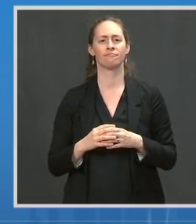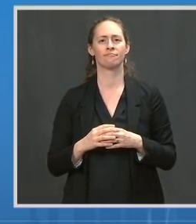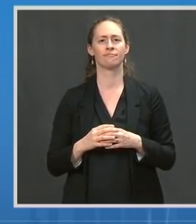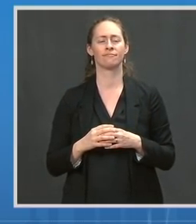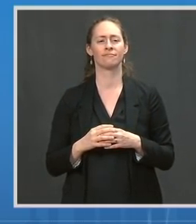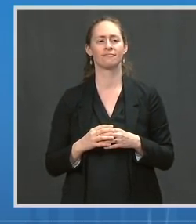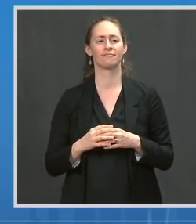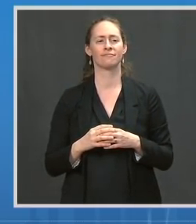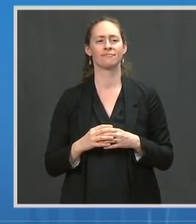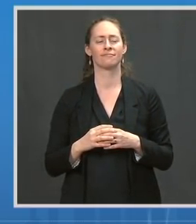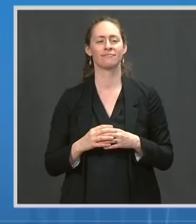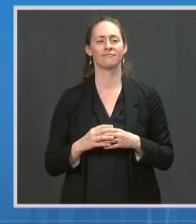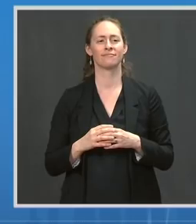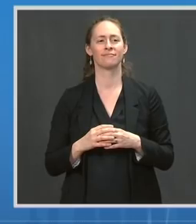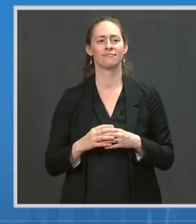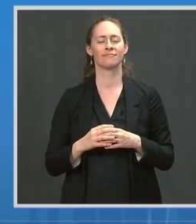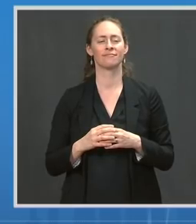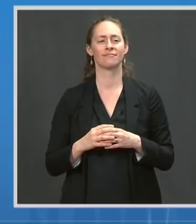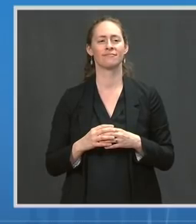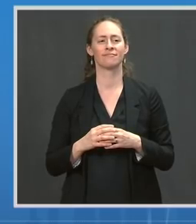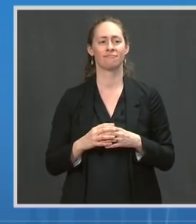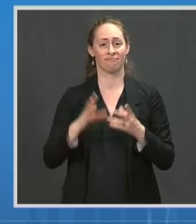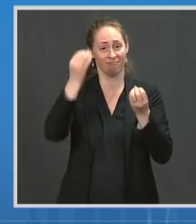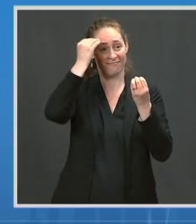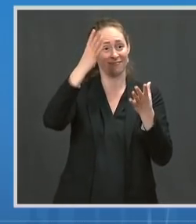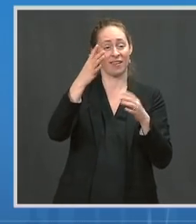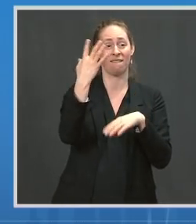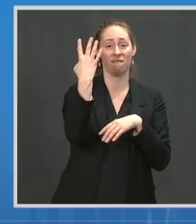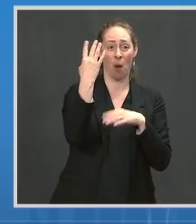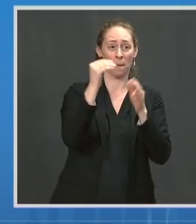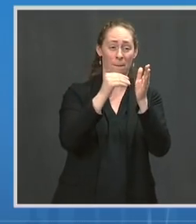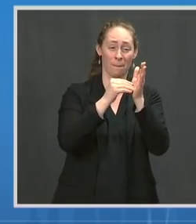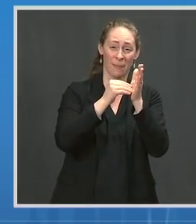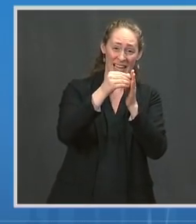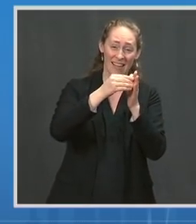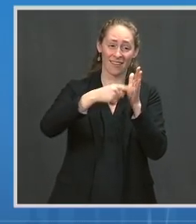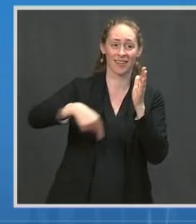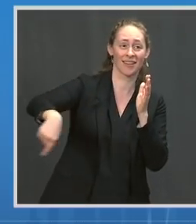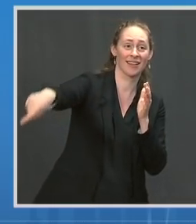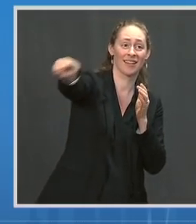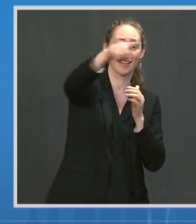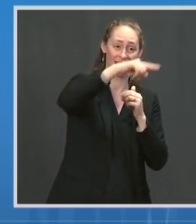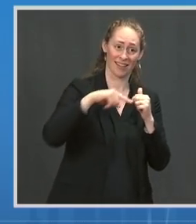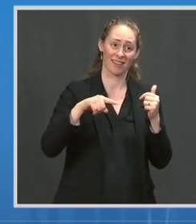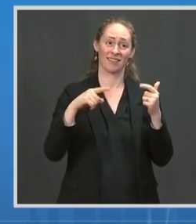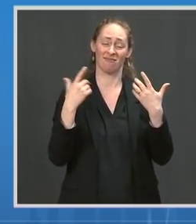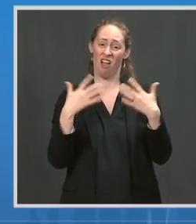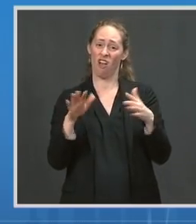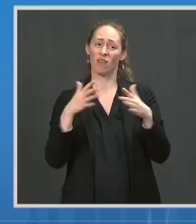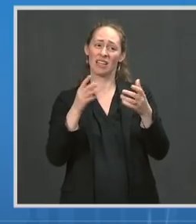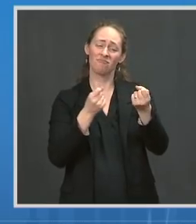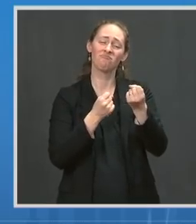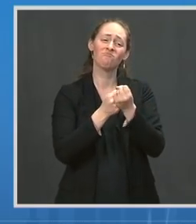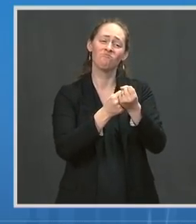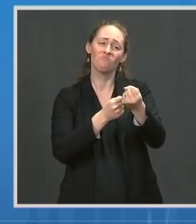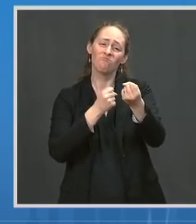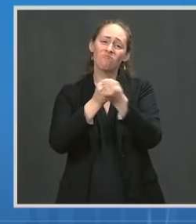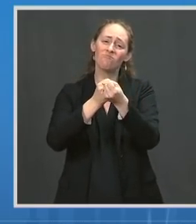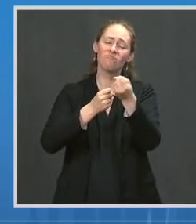So we are serving as a resource for clinicians throughout the world. Again, since the beginning,